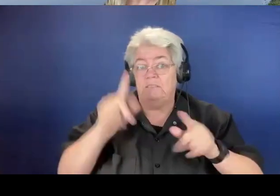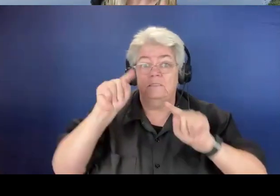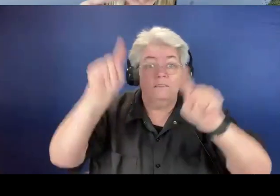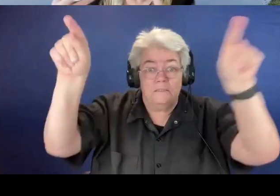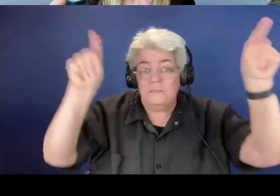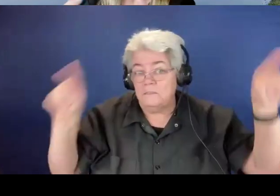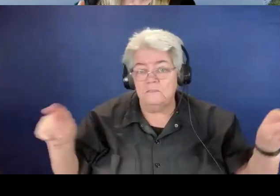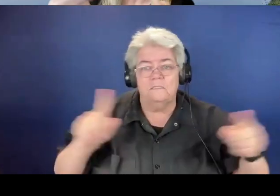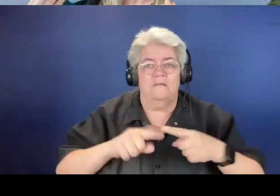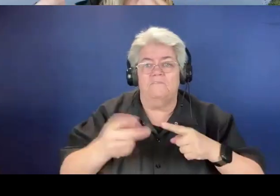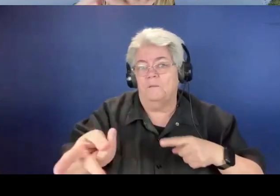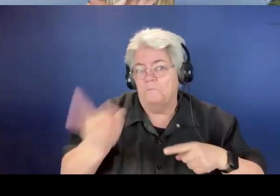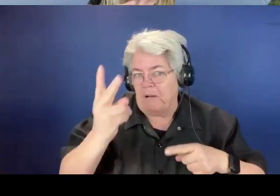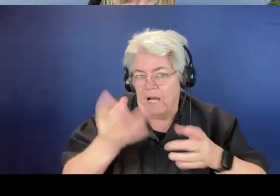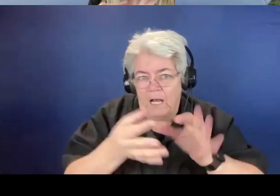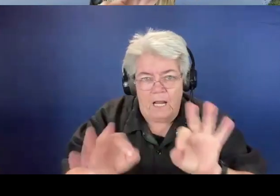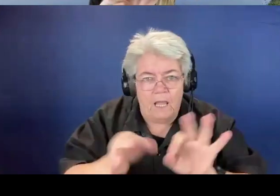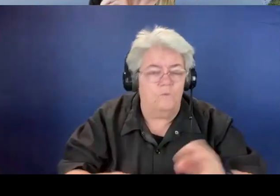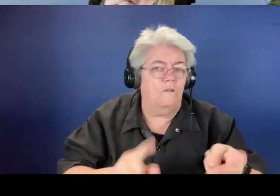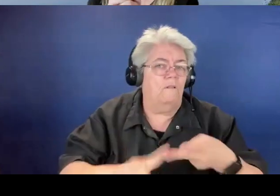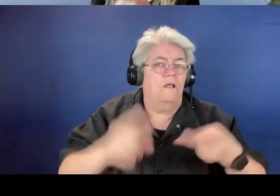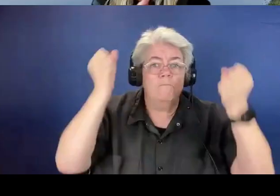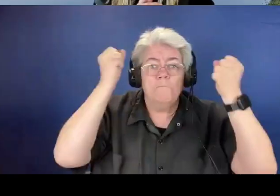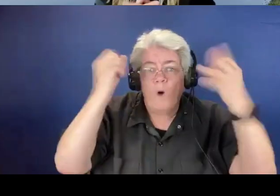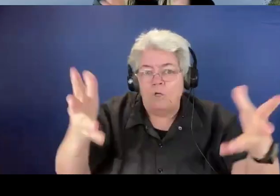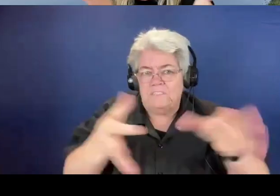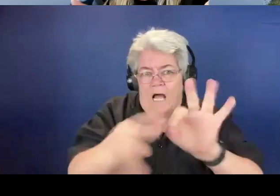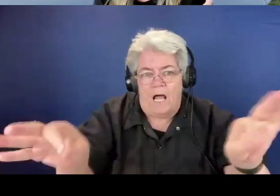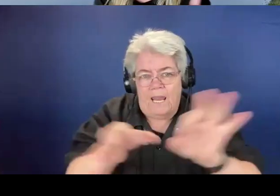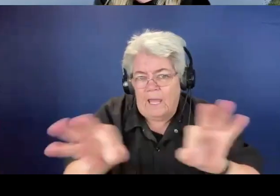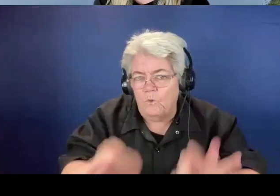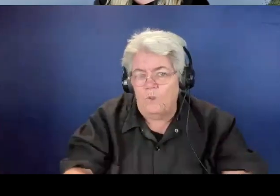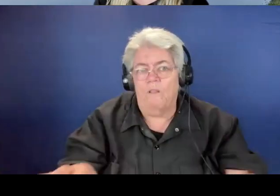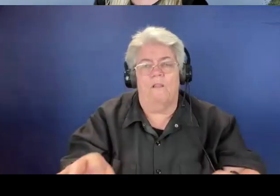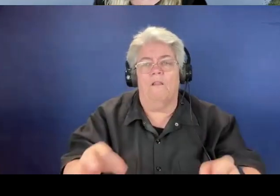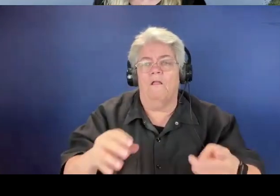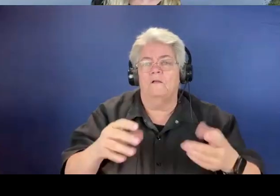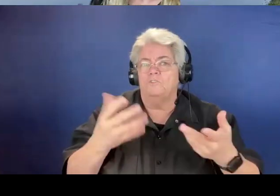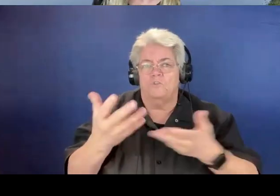bilingual multilingual and so the question is how do we work with these